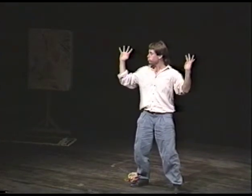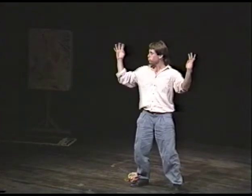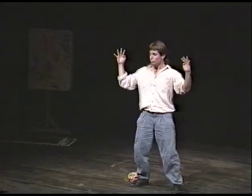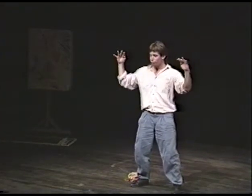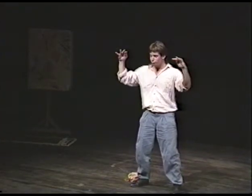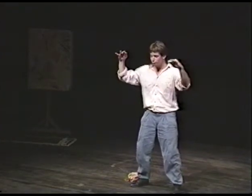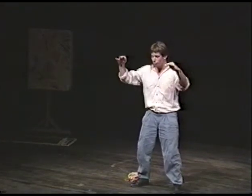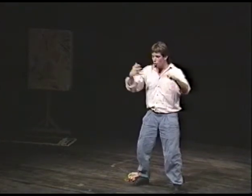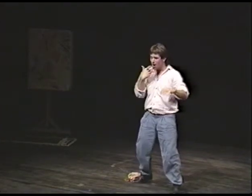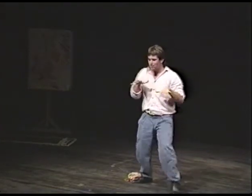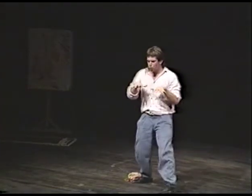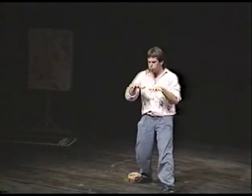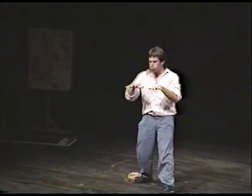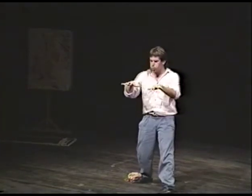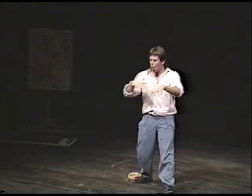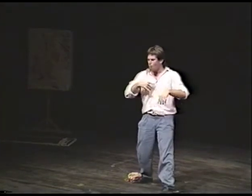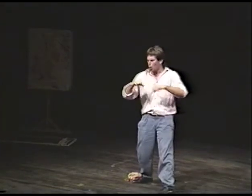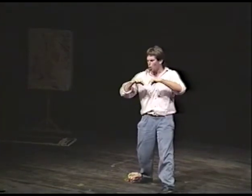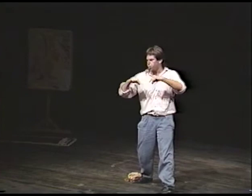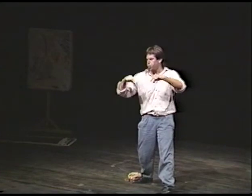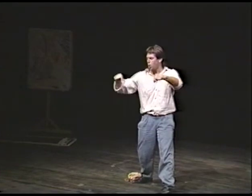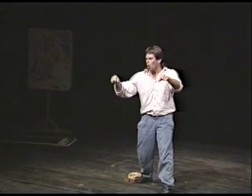But the eyes of the fans return to the stadium.